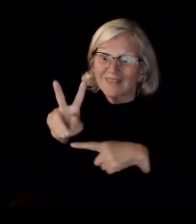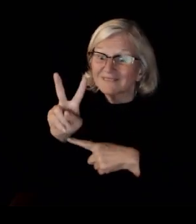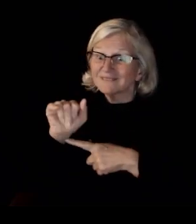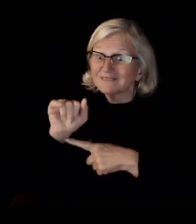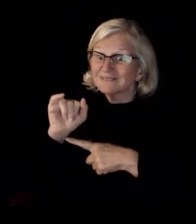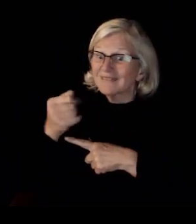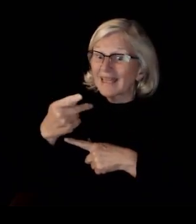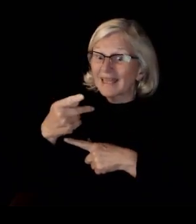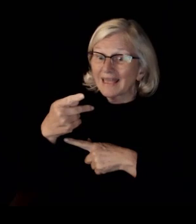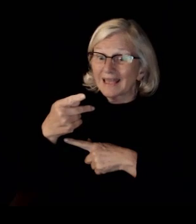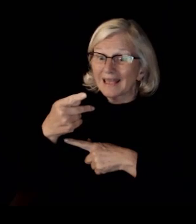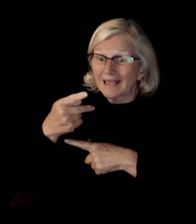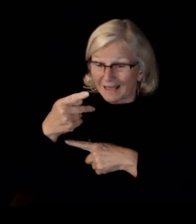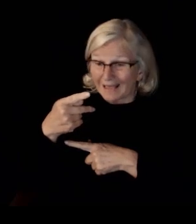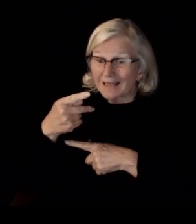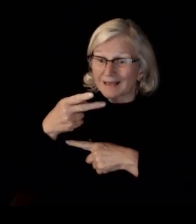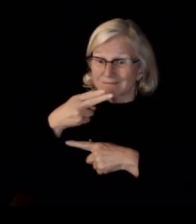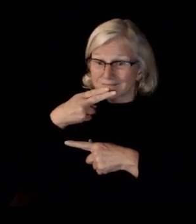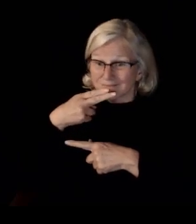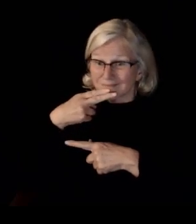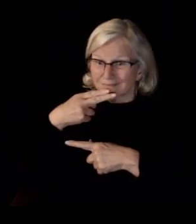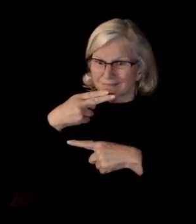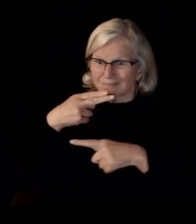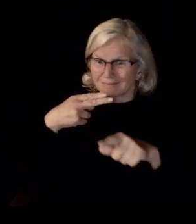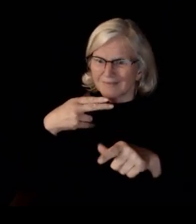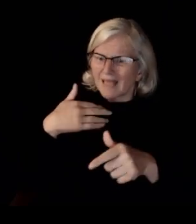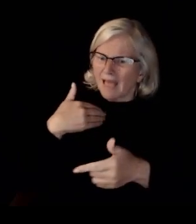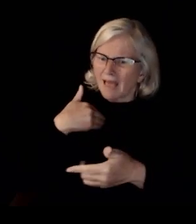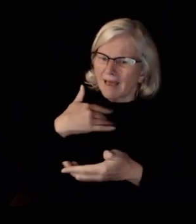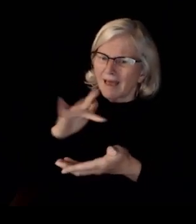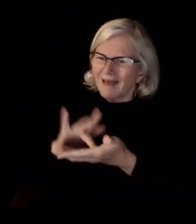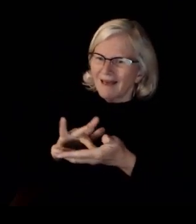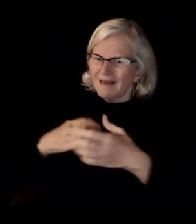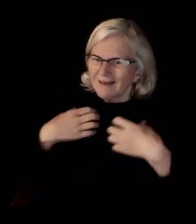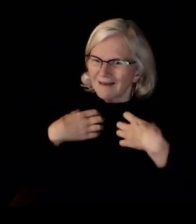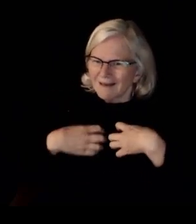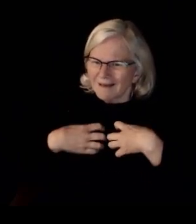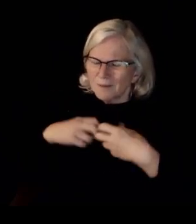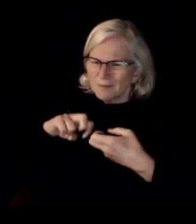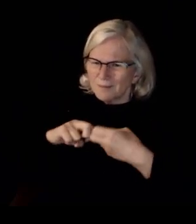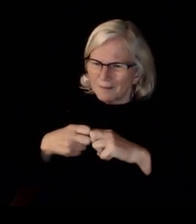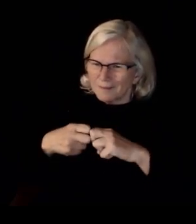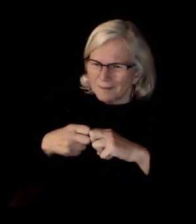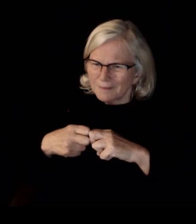lung issues because of that and then also has covered on top of it but i don't think